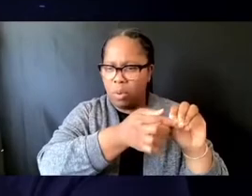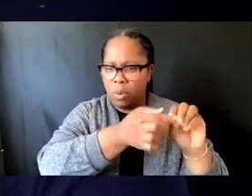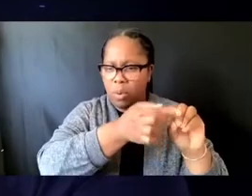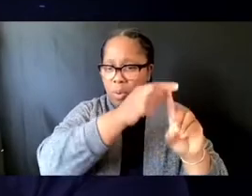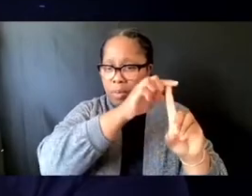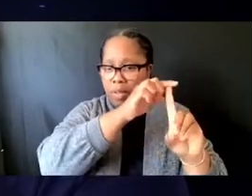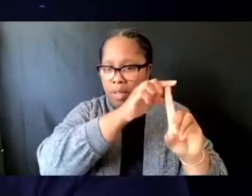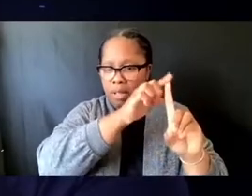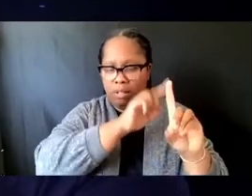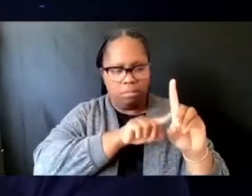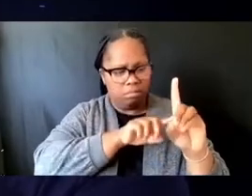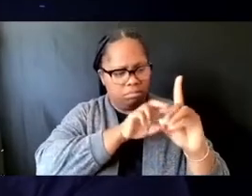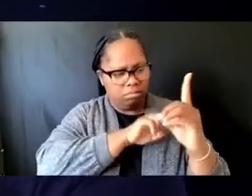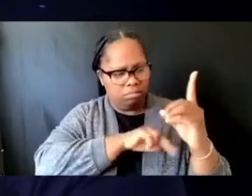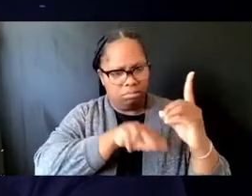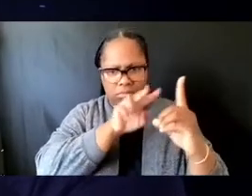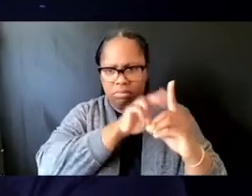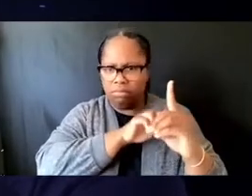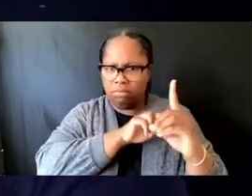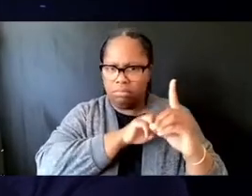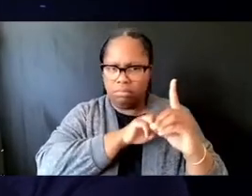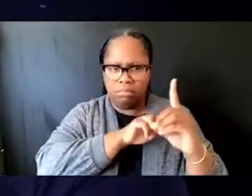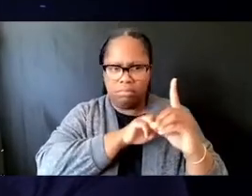Breathing hands open to possibility.